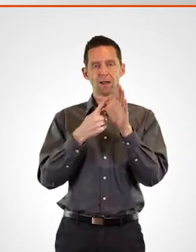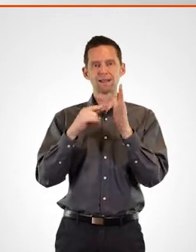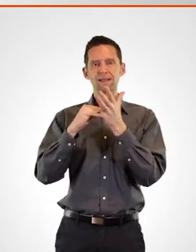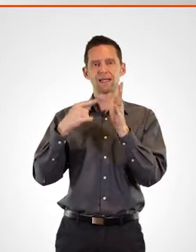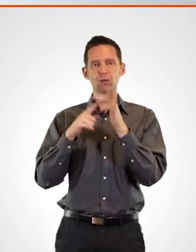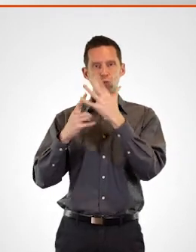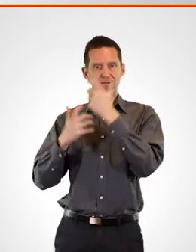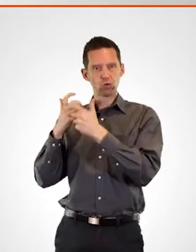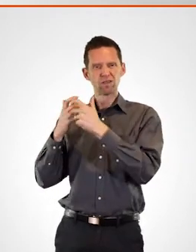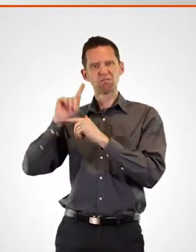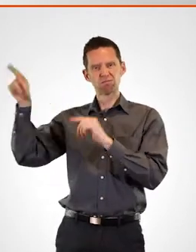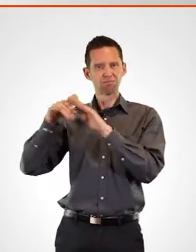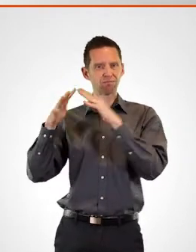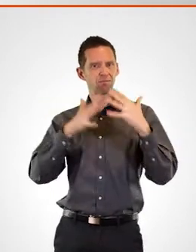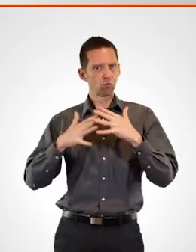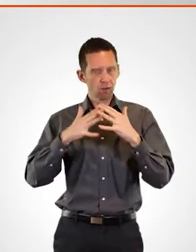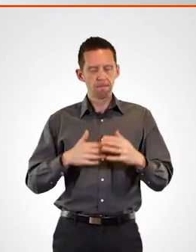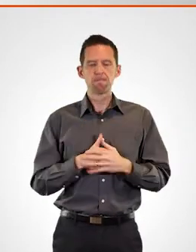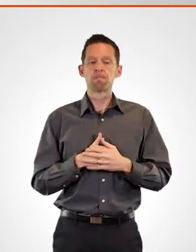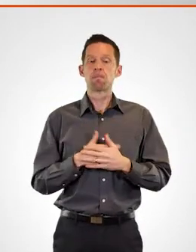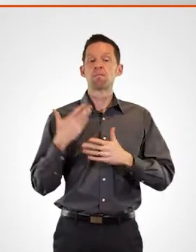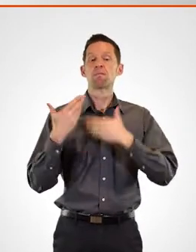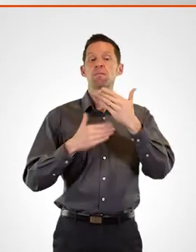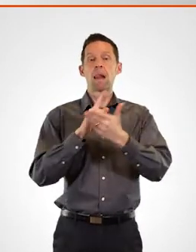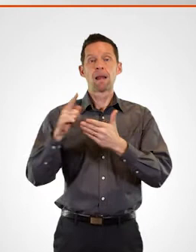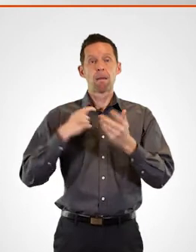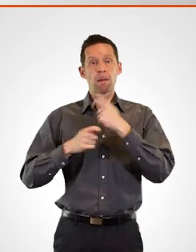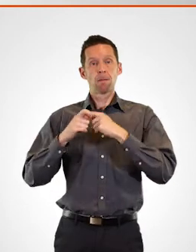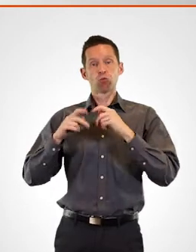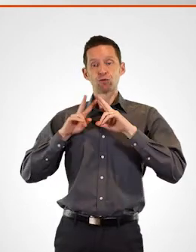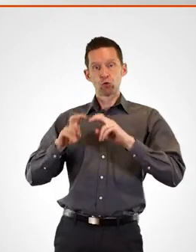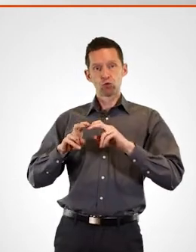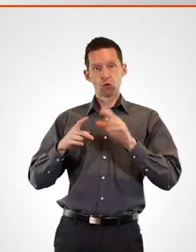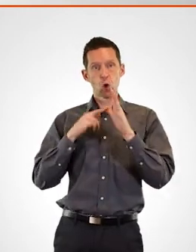which is in Atlanta, Georgia in the States. After that I became a research associate,